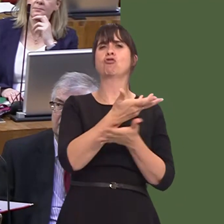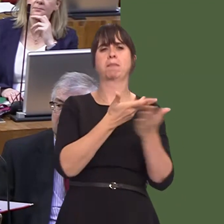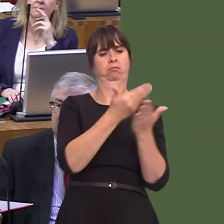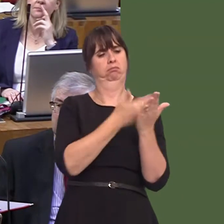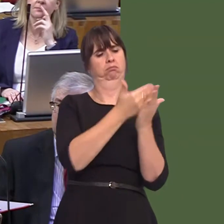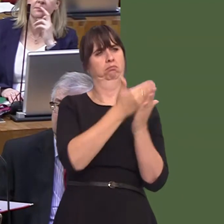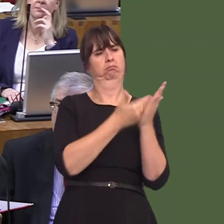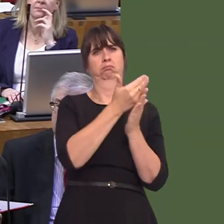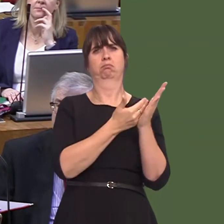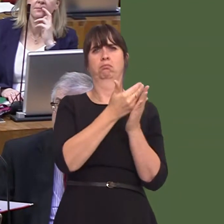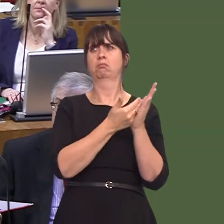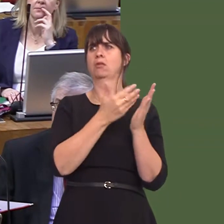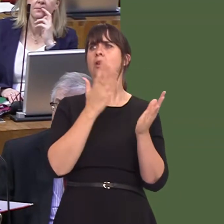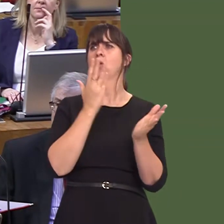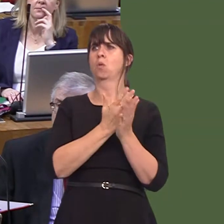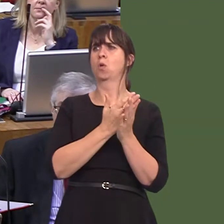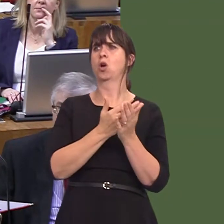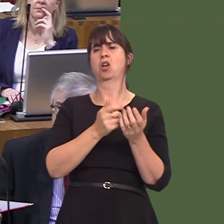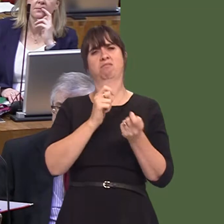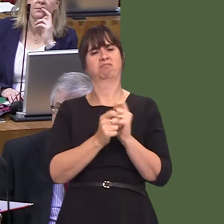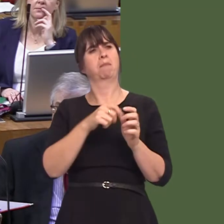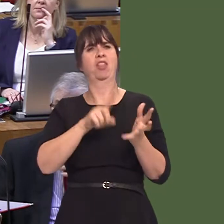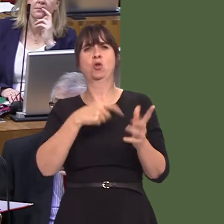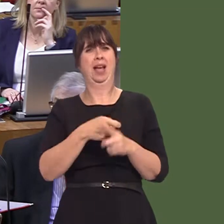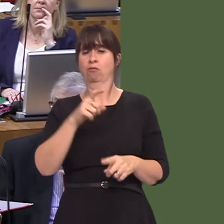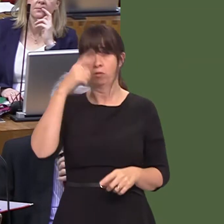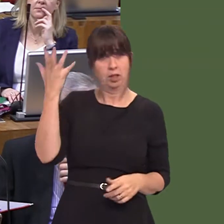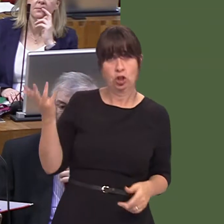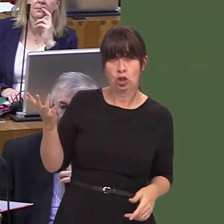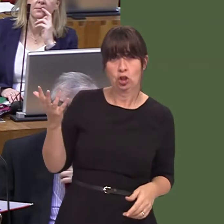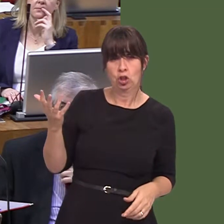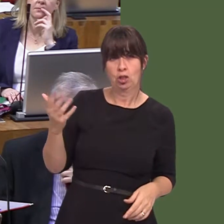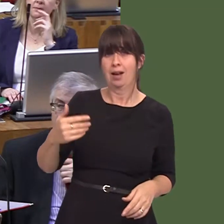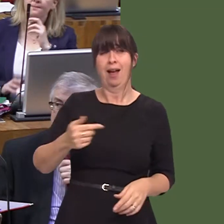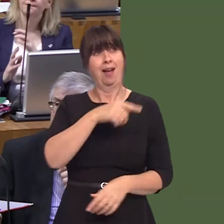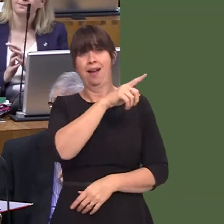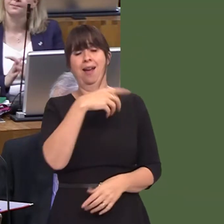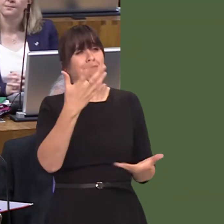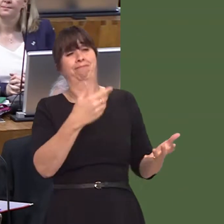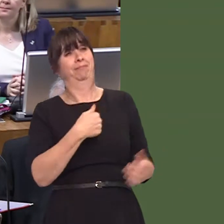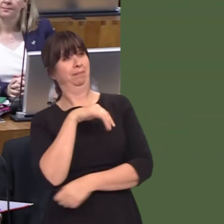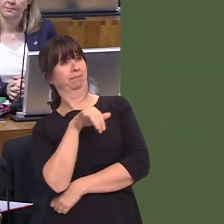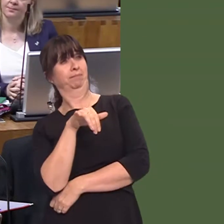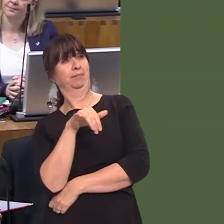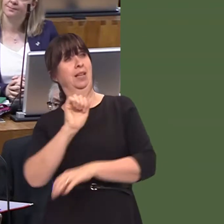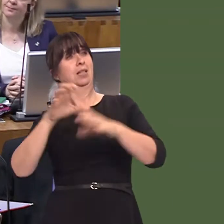automatically apply to the UK. Rubbishóit was rubbish. So, that gives an indication of my faith in the Department for International Trade.